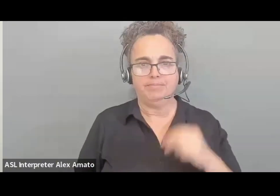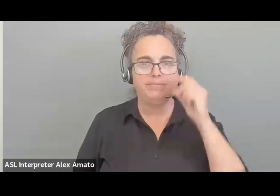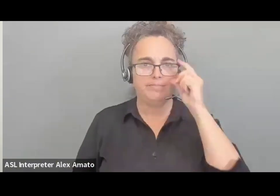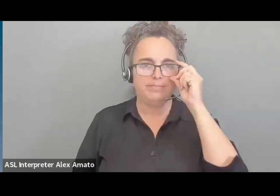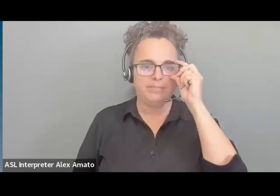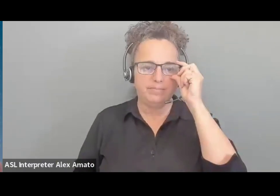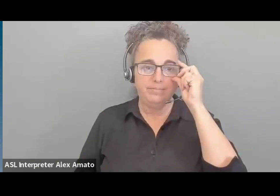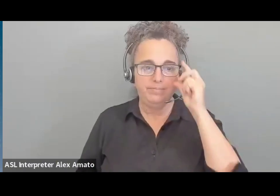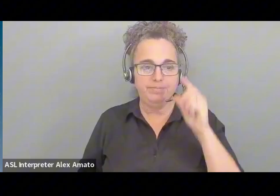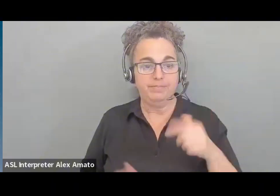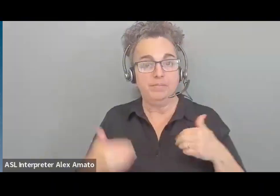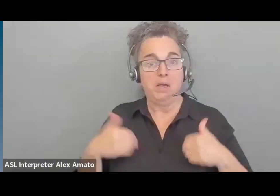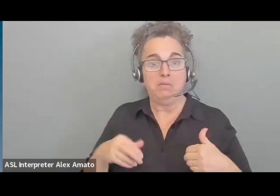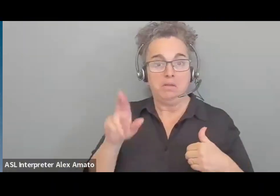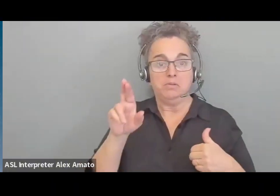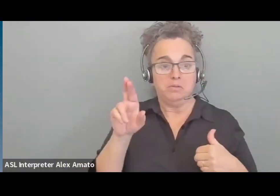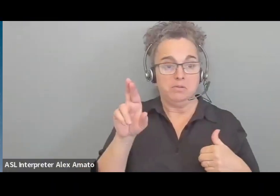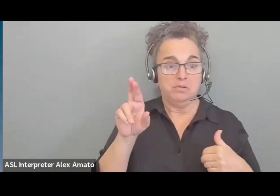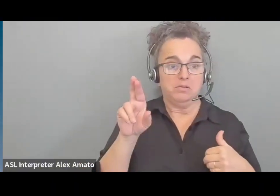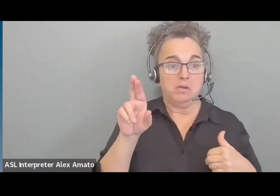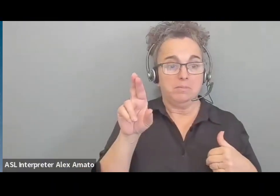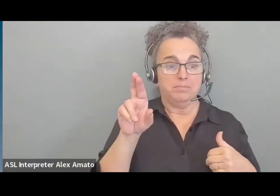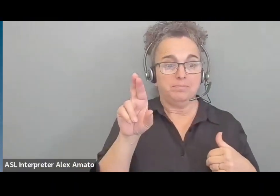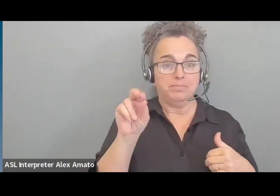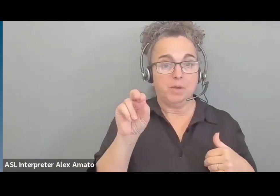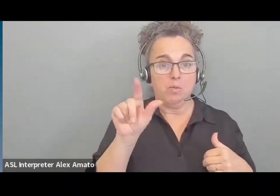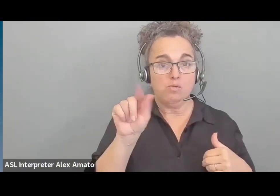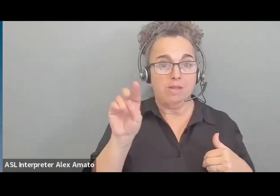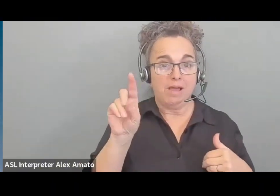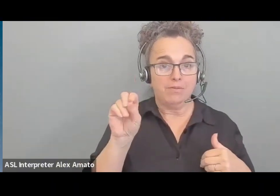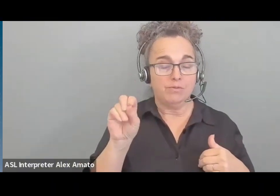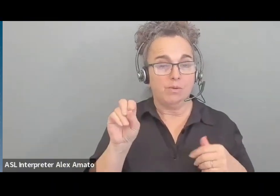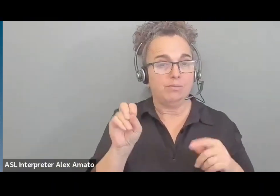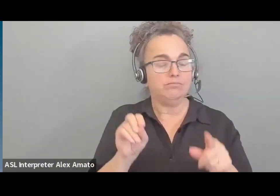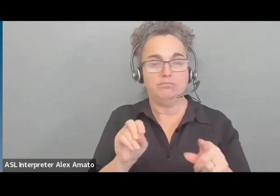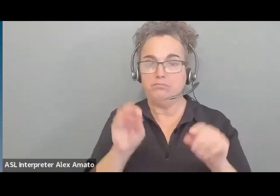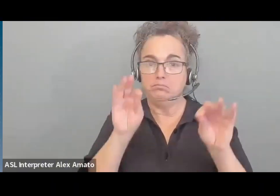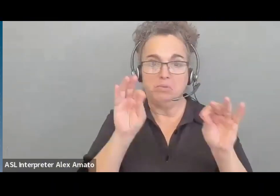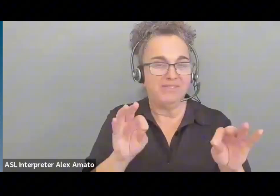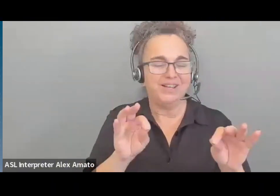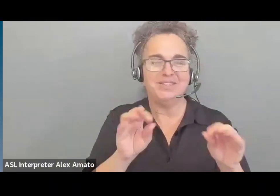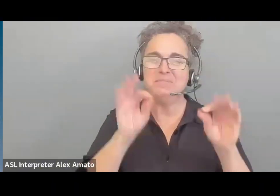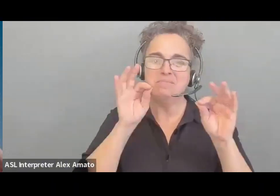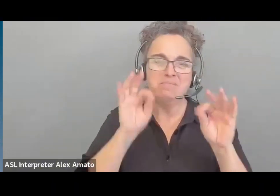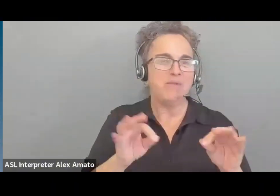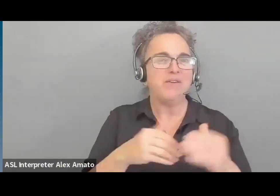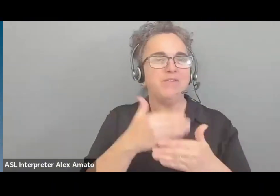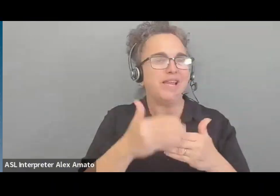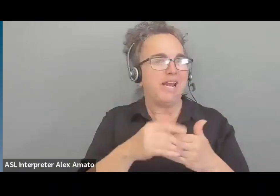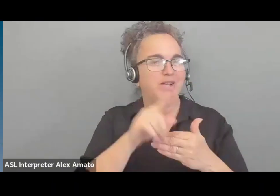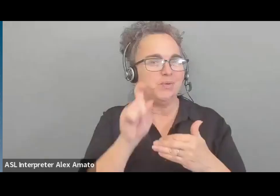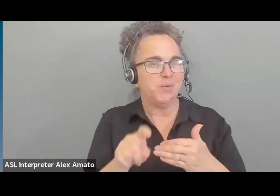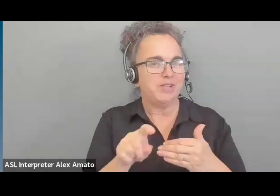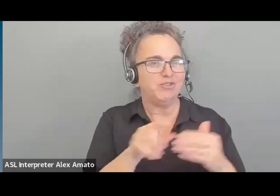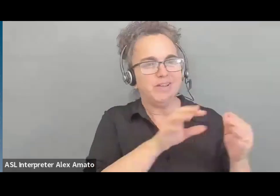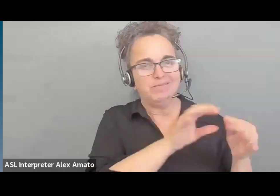This is Ronaldo speaking. That's, that's great. And I think it's a perfect segue to our next question is, and and it's about the community.